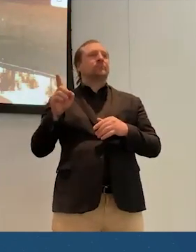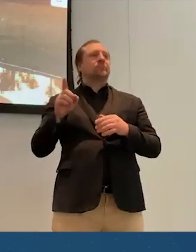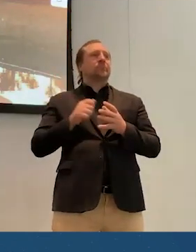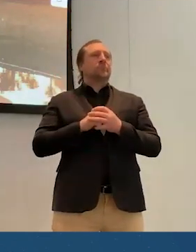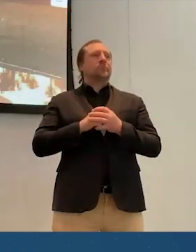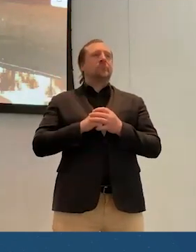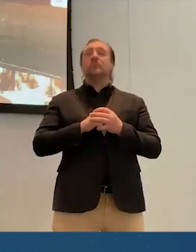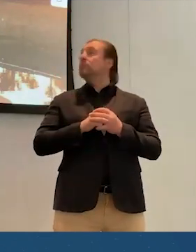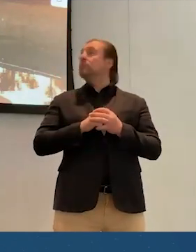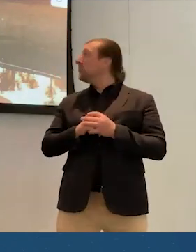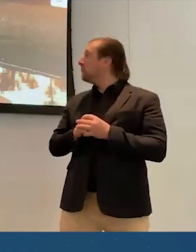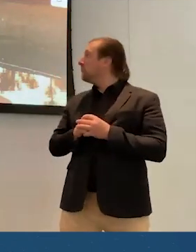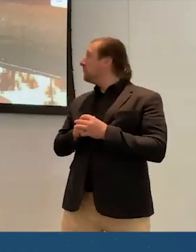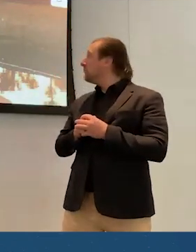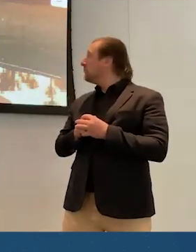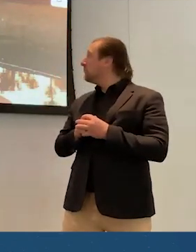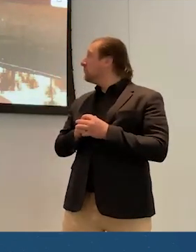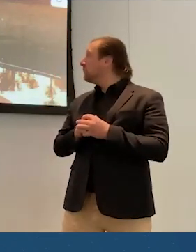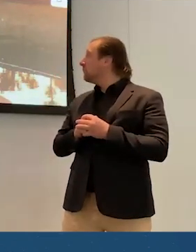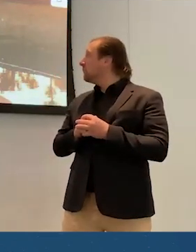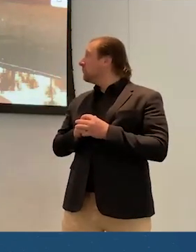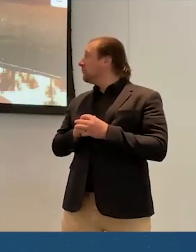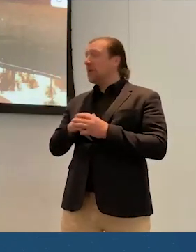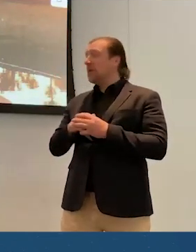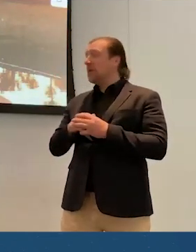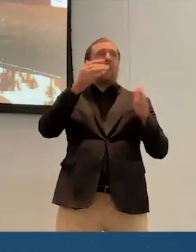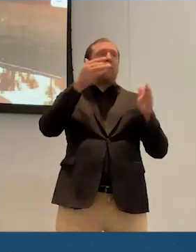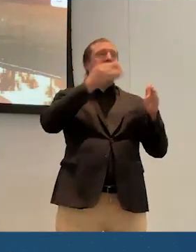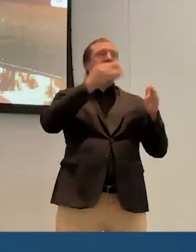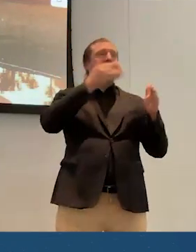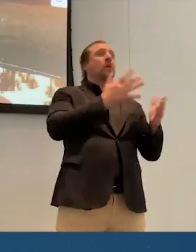by focusing on what's missing, but by opening up